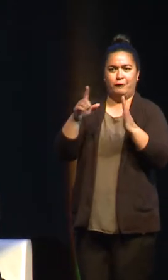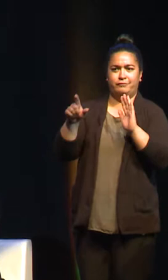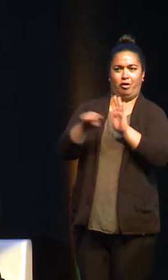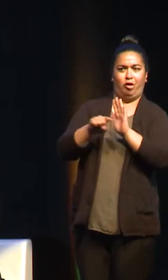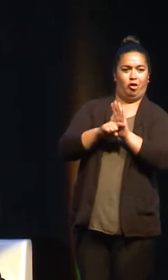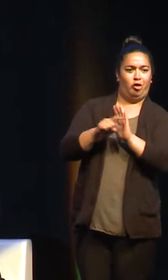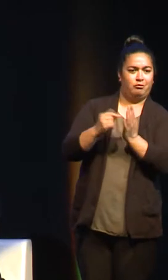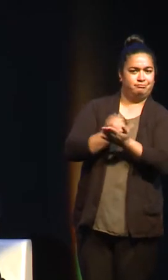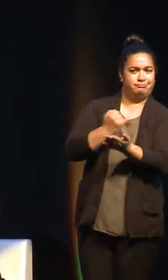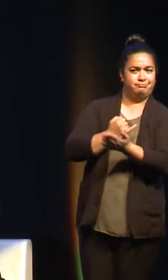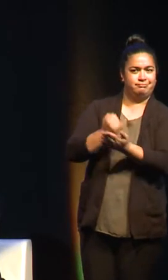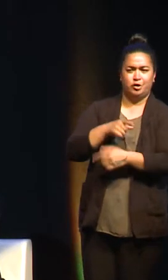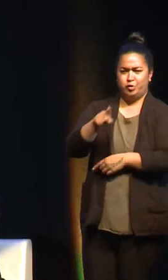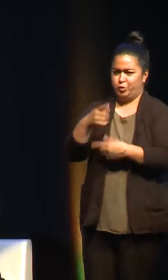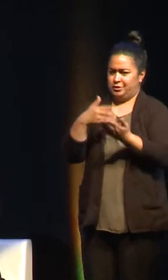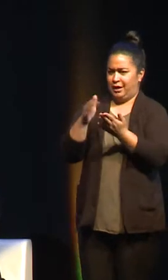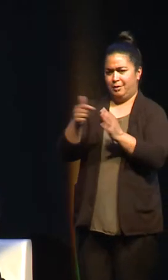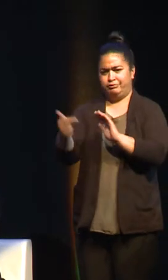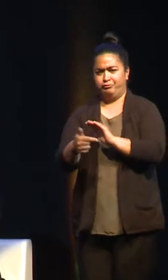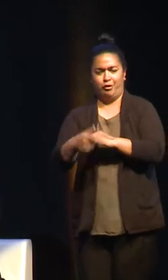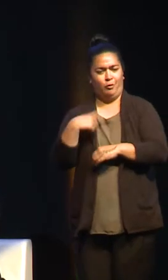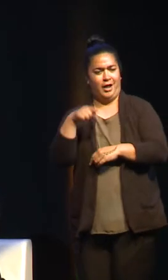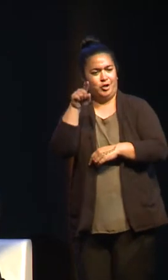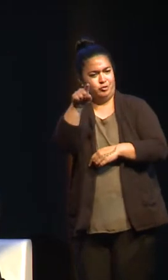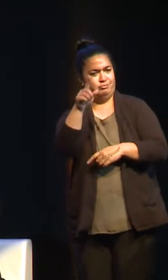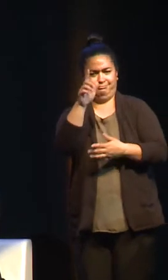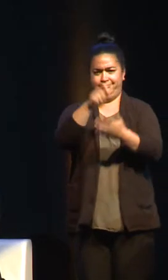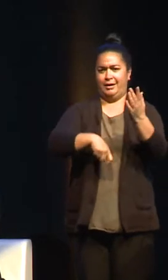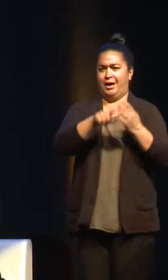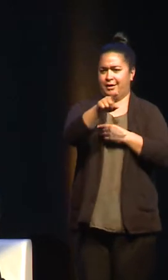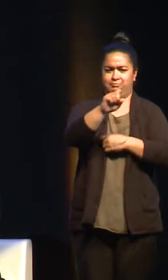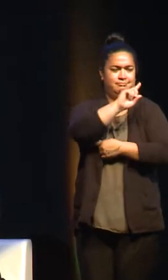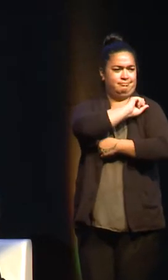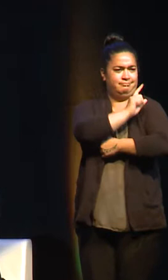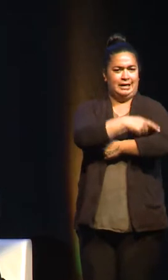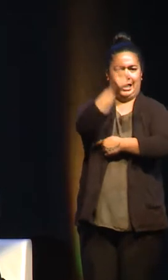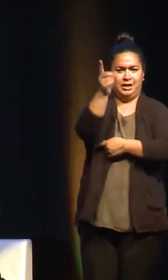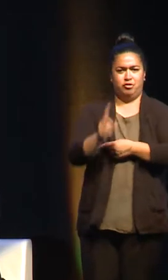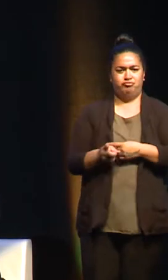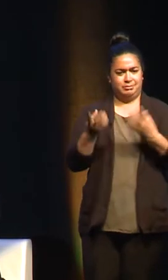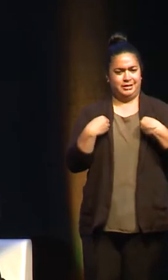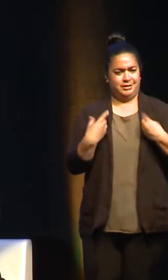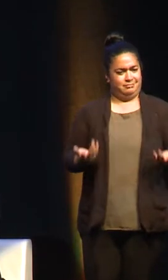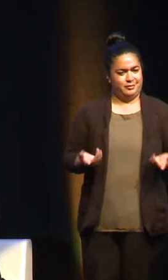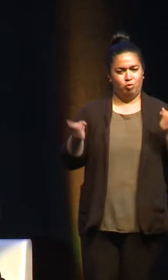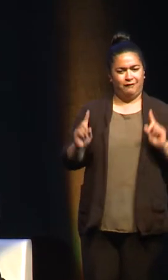what are you doing buying a household electricity supplier. And I thought that criticism just